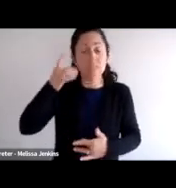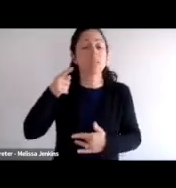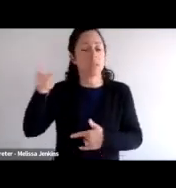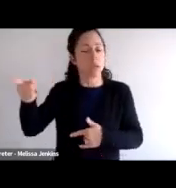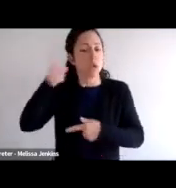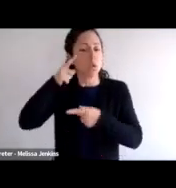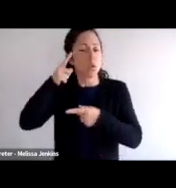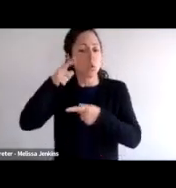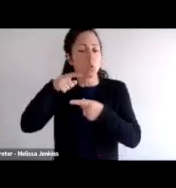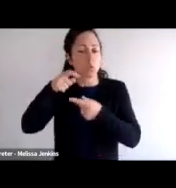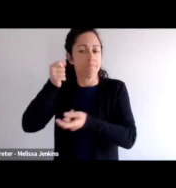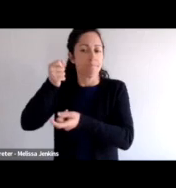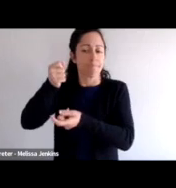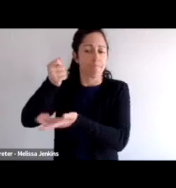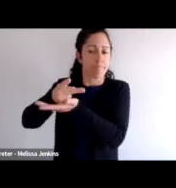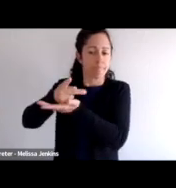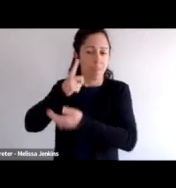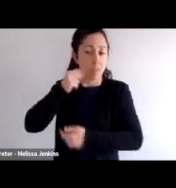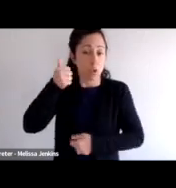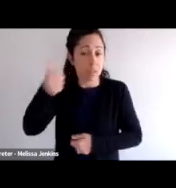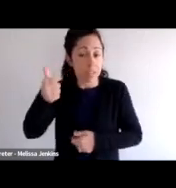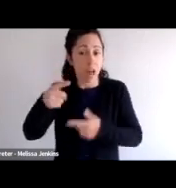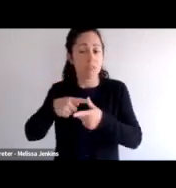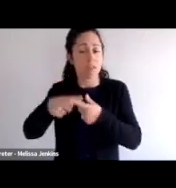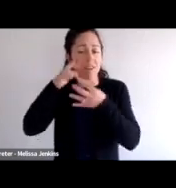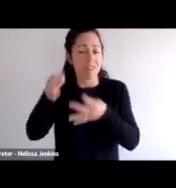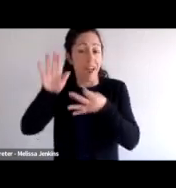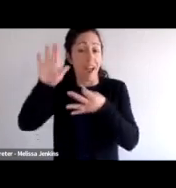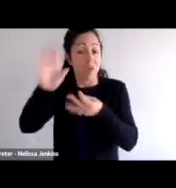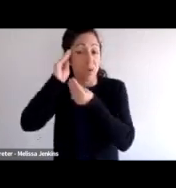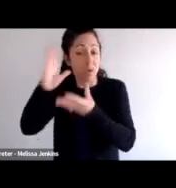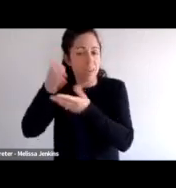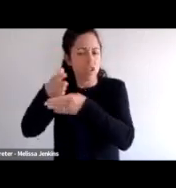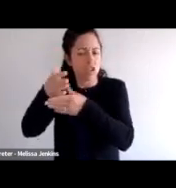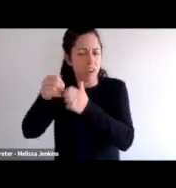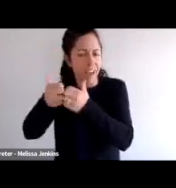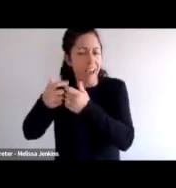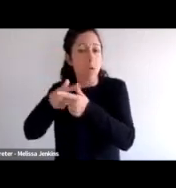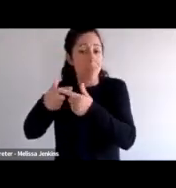data will be shared and then you will consent on behalf of your young child and then answer